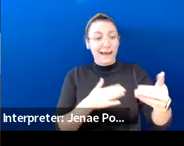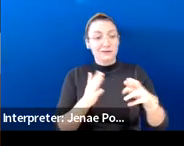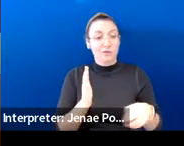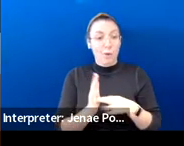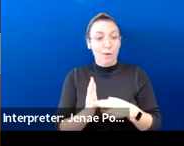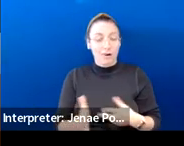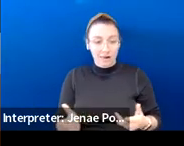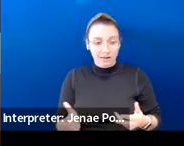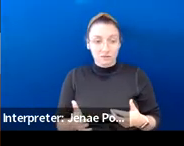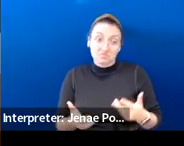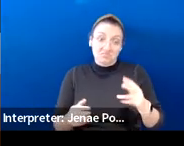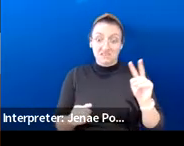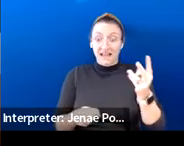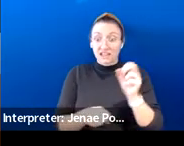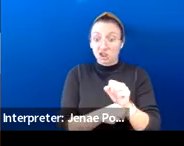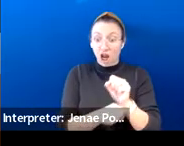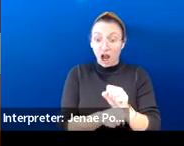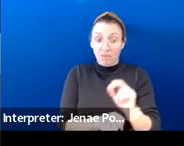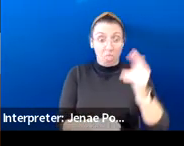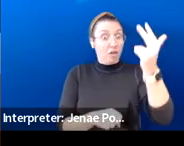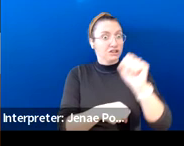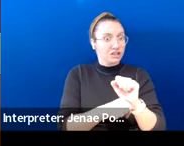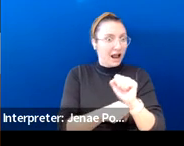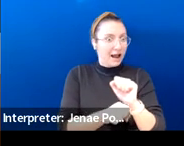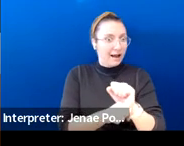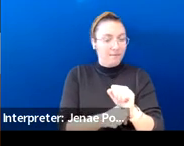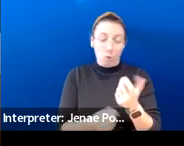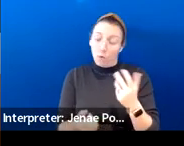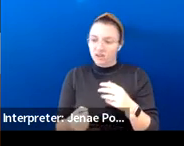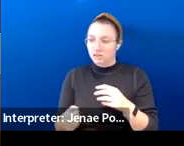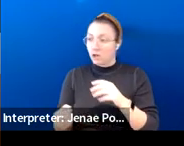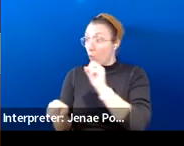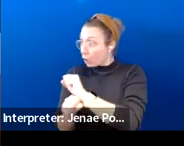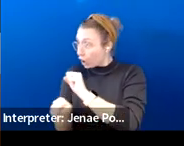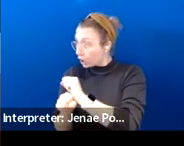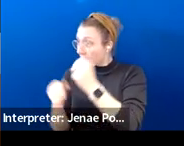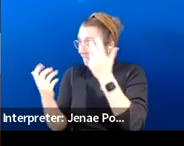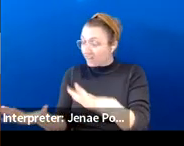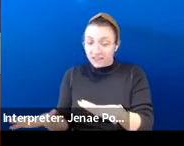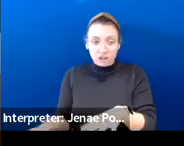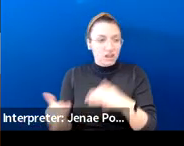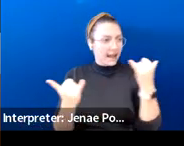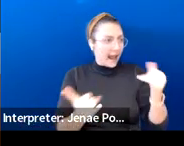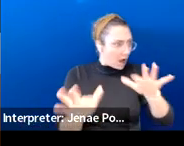whether it's a second job or a third job or whether it's coming home from work and trying to try to reach the family. It's stressful